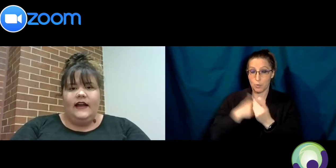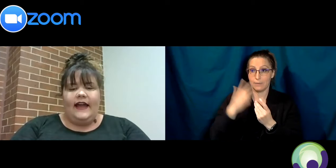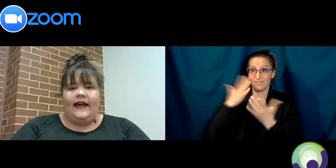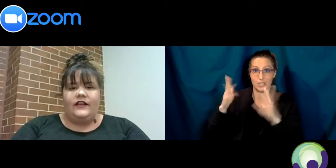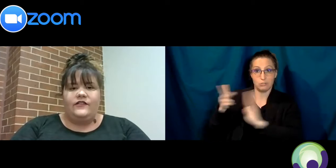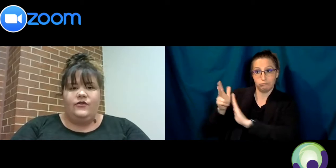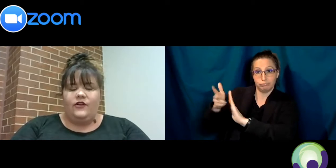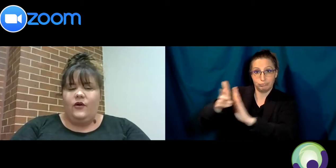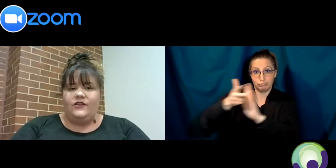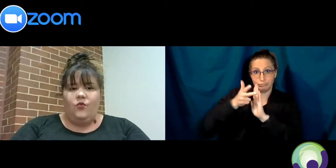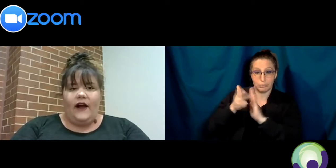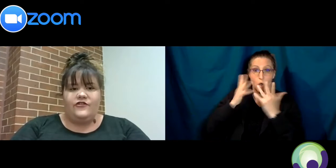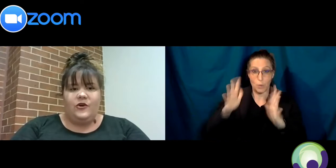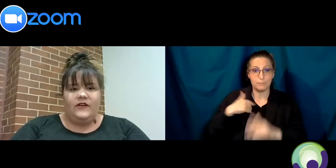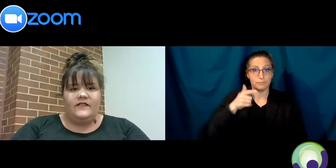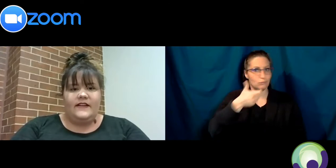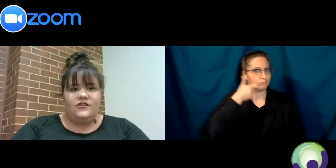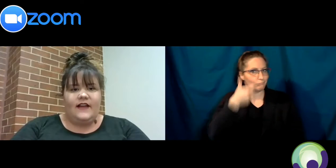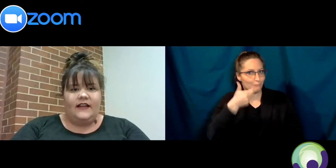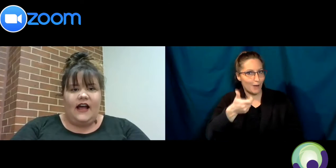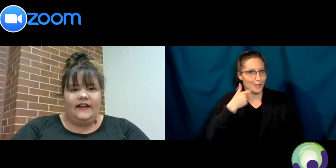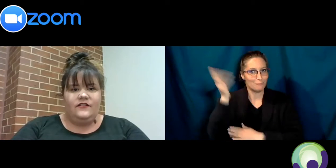and you can go ahead and watch their presentations online